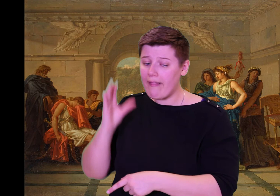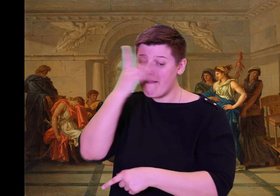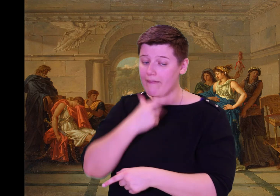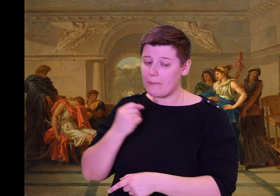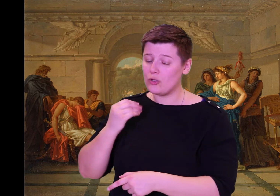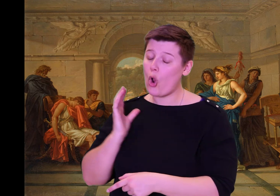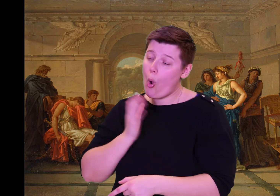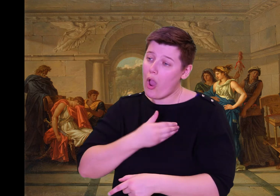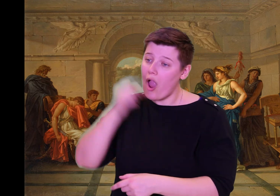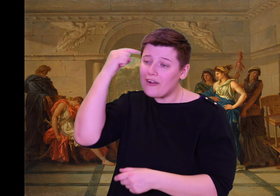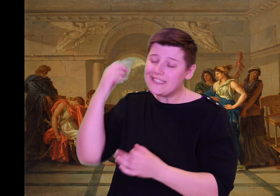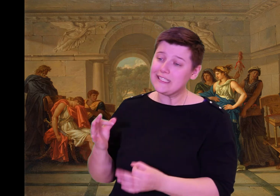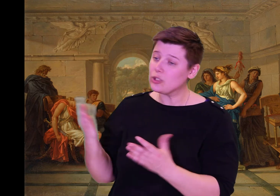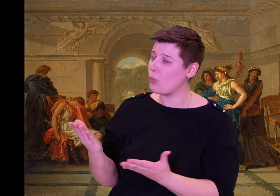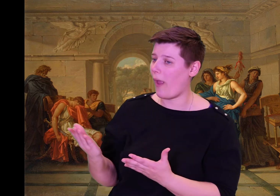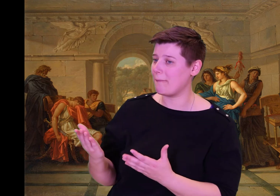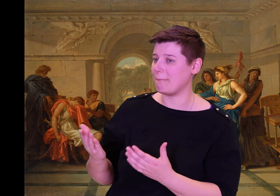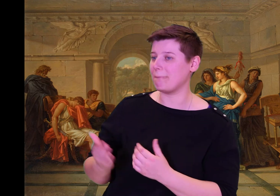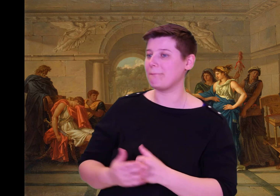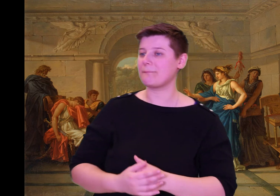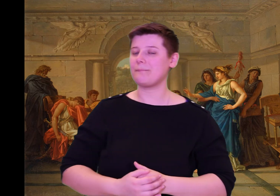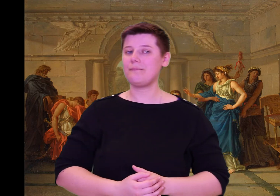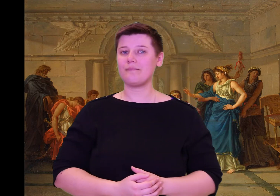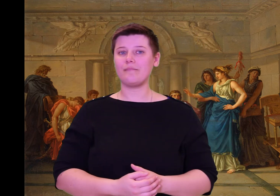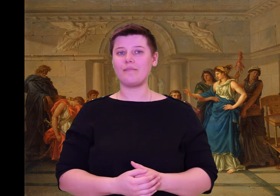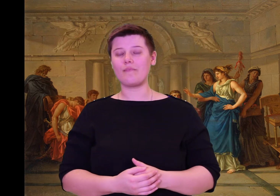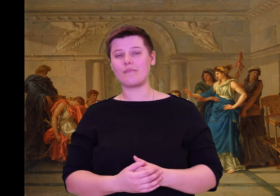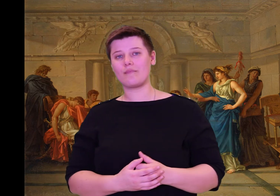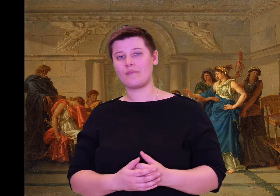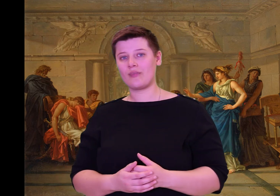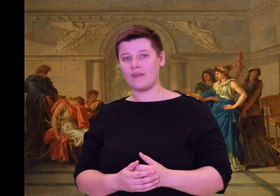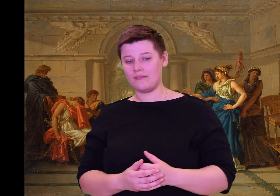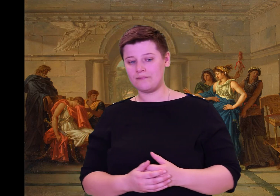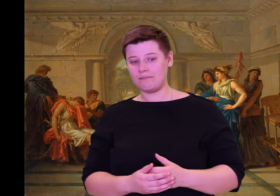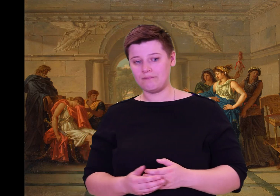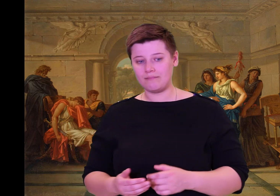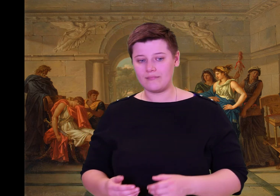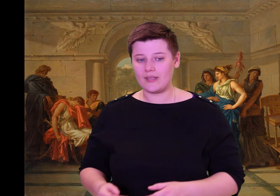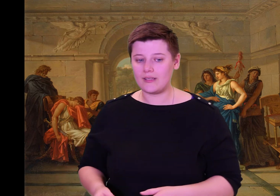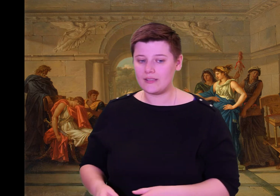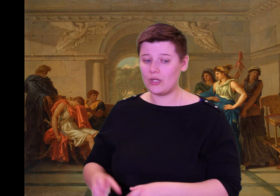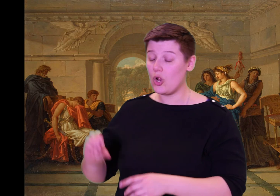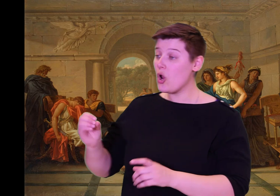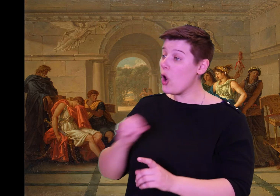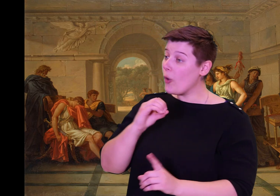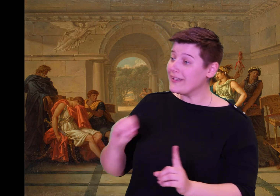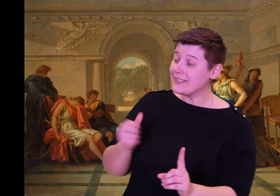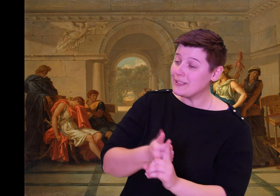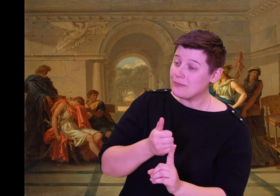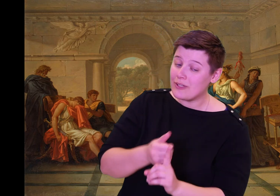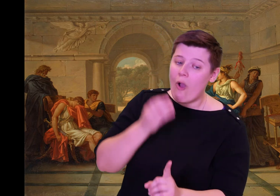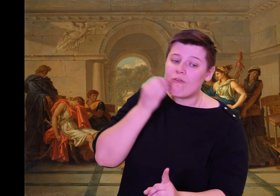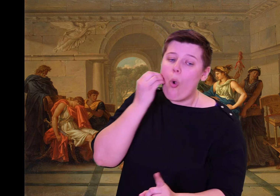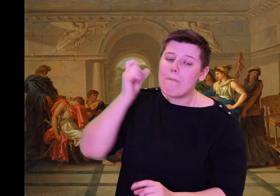everlasting gold with which he flies on breath of air across the sea and land;